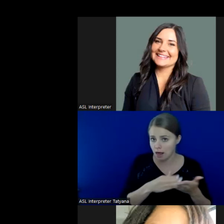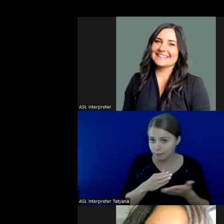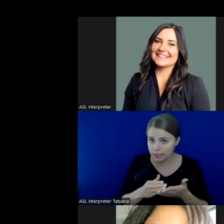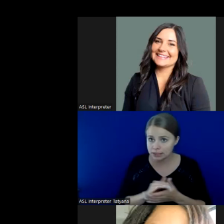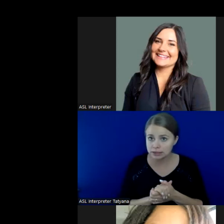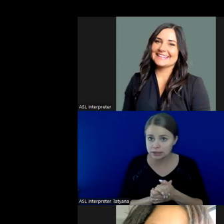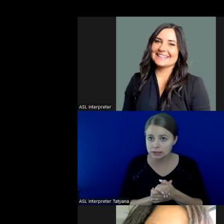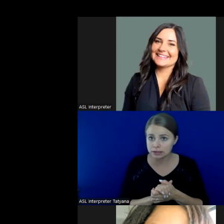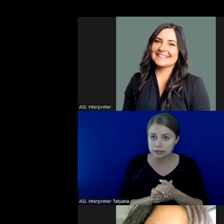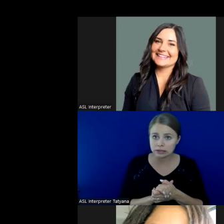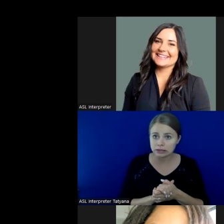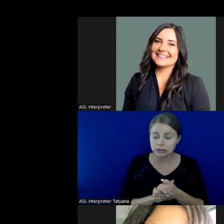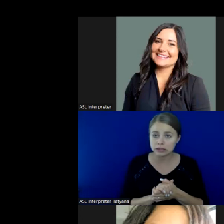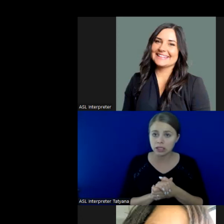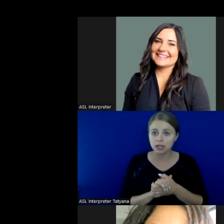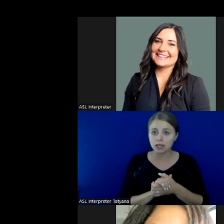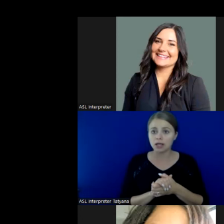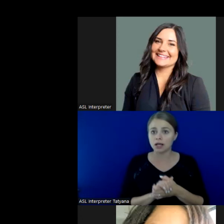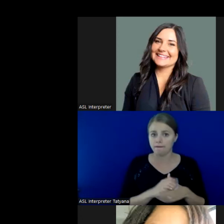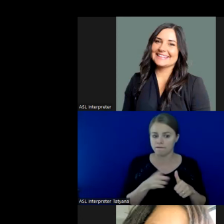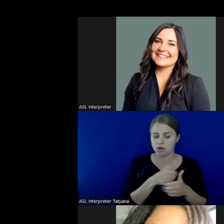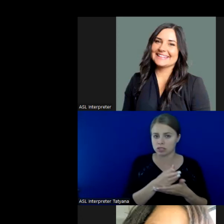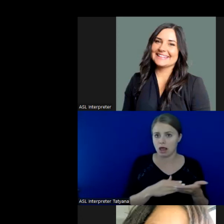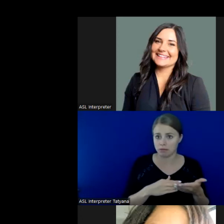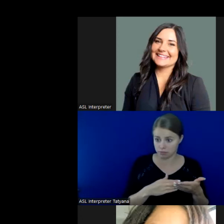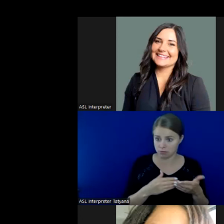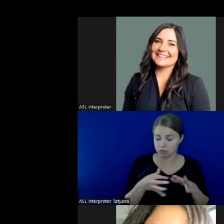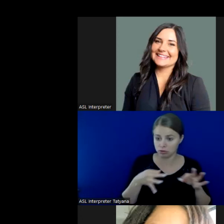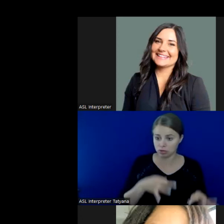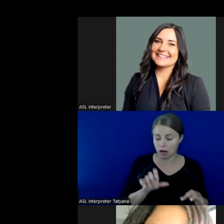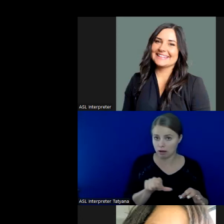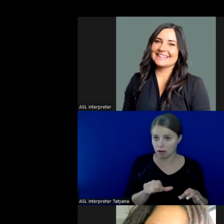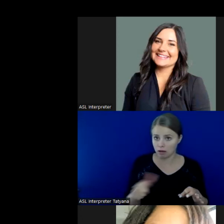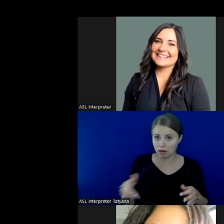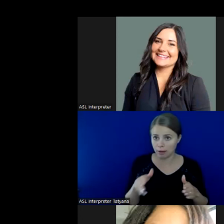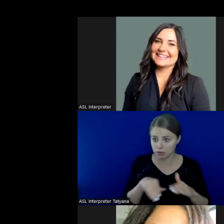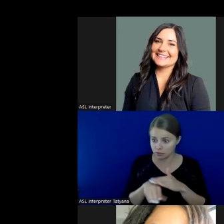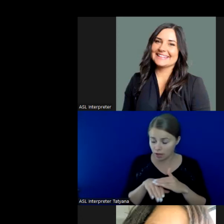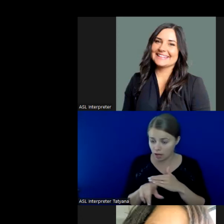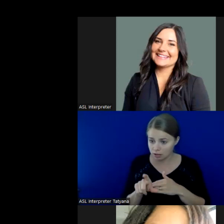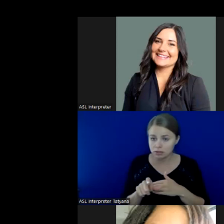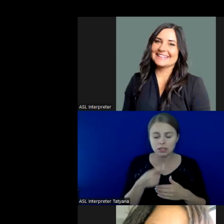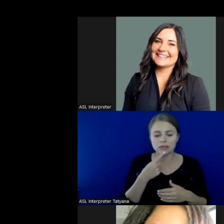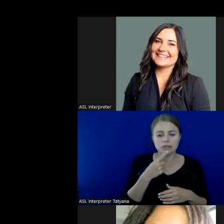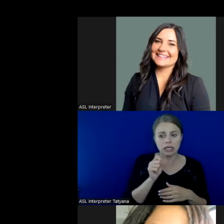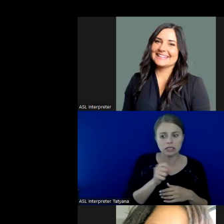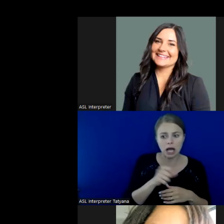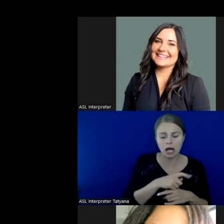And the first element is, well, does it describe an alternate means of access? Well, it said it did. It had a heading for that.